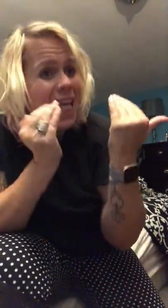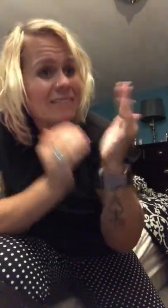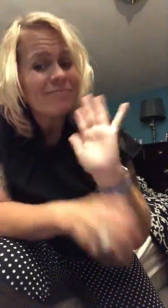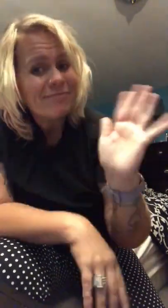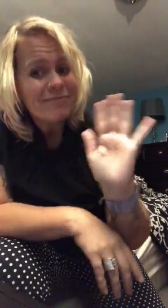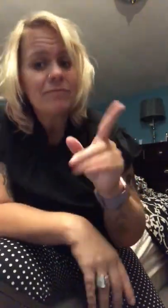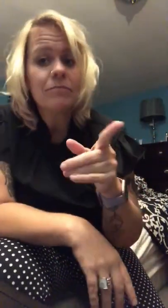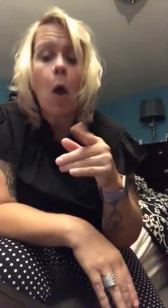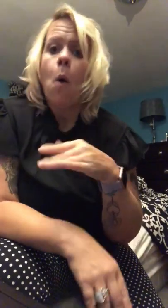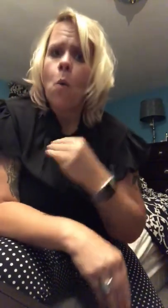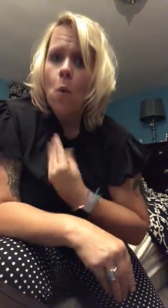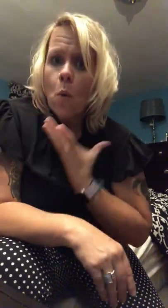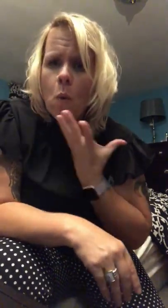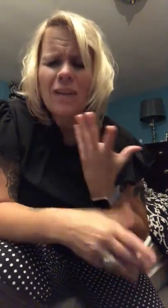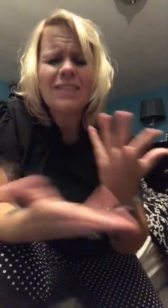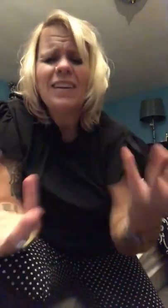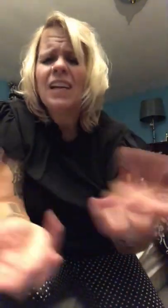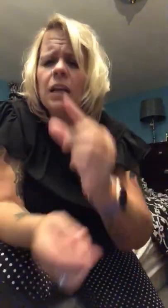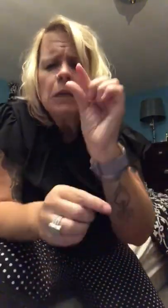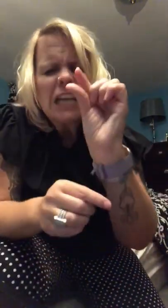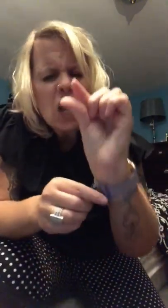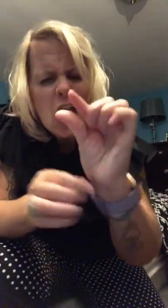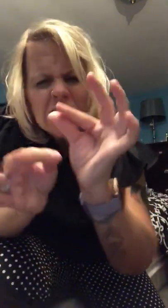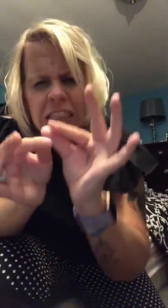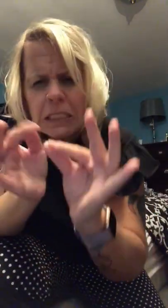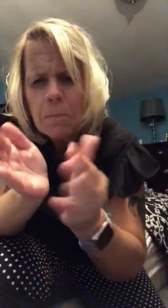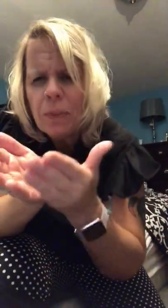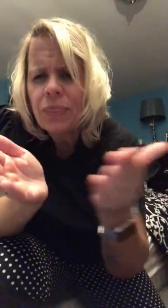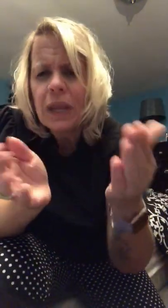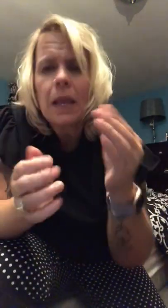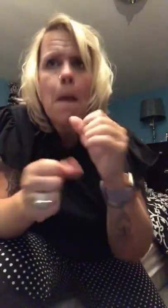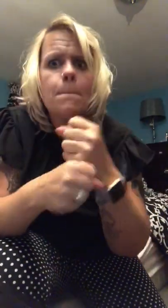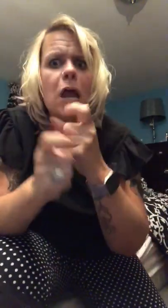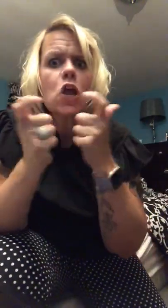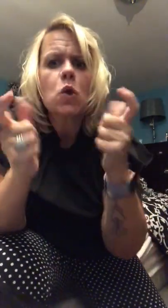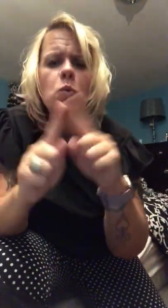Cheer them up, it will inspire them. A little and simple thing will make a huge difference.